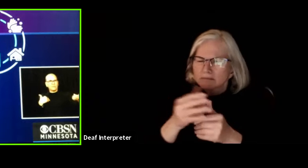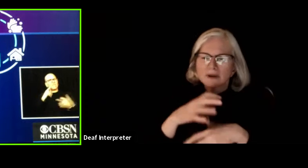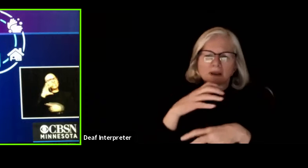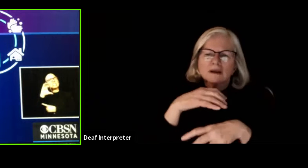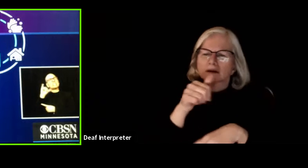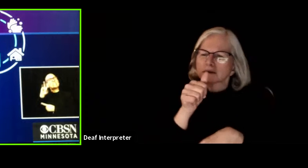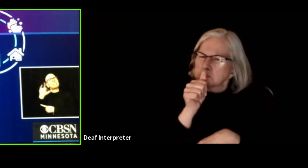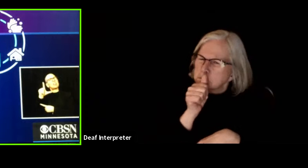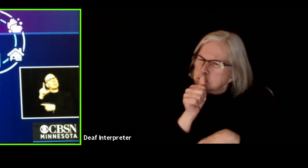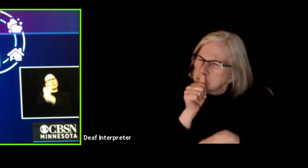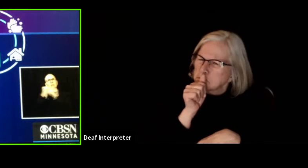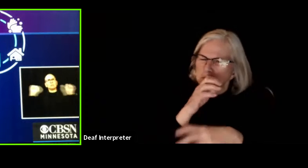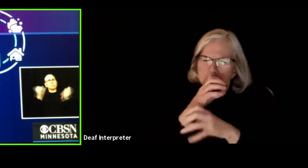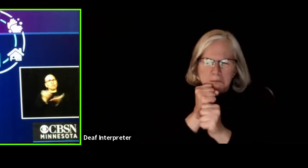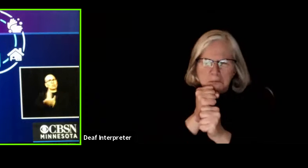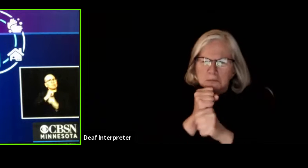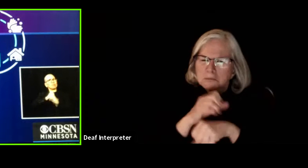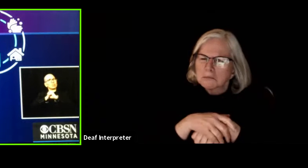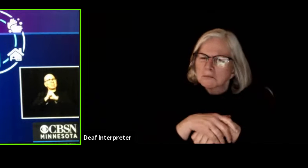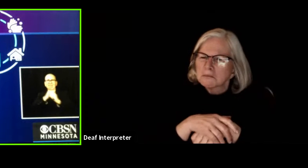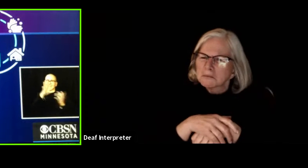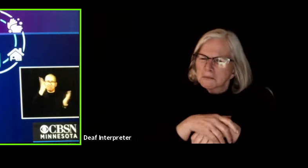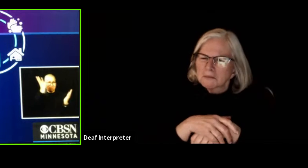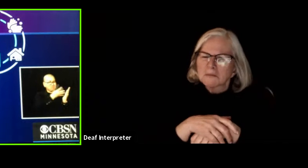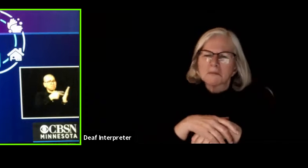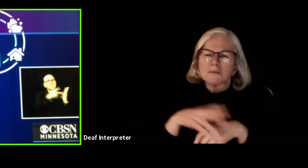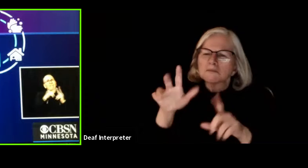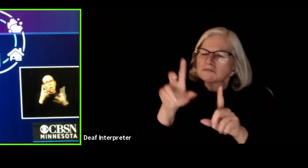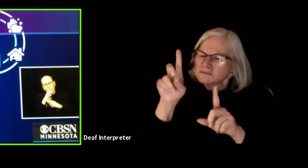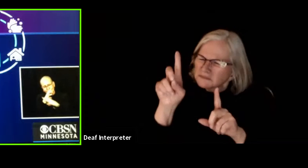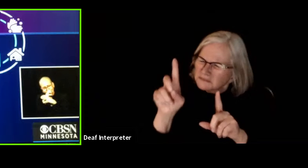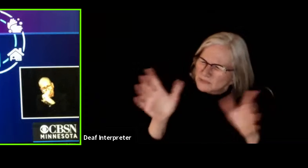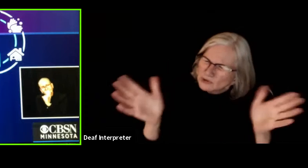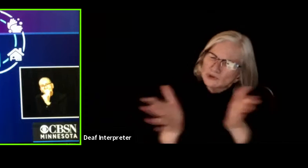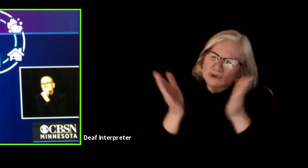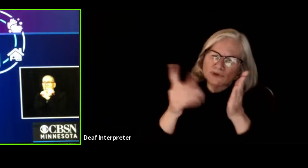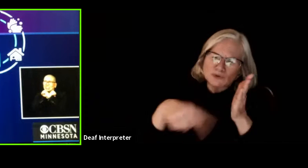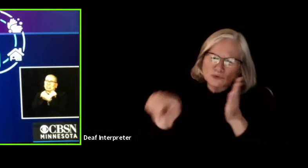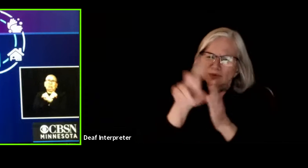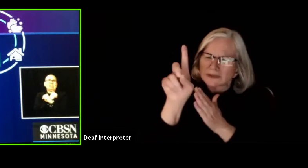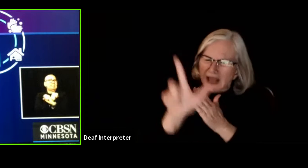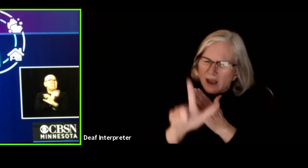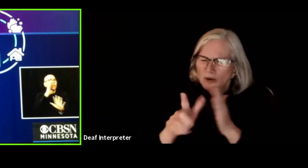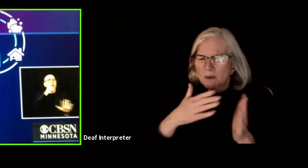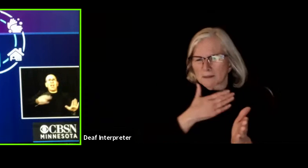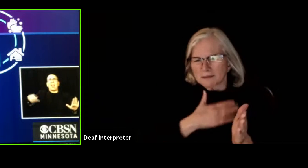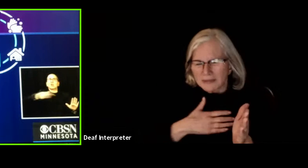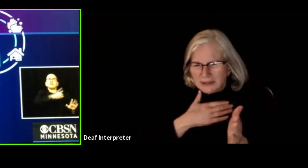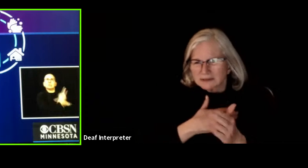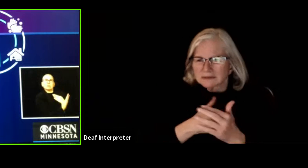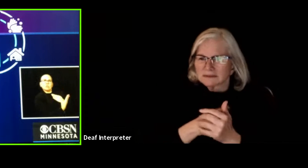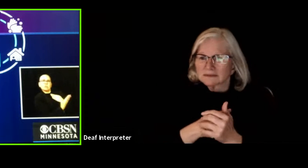YOU DOWNLOAD THE APP, TOTALLY ANONYMOUS, IF YOU GET A NOTICE THAT YOU'RE COVID-POSITIVE, YOU CAN BY YOUR OWN